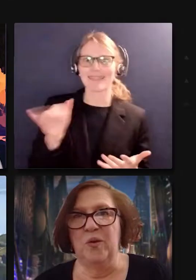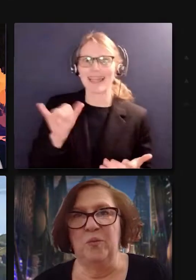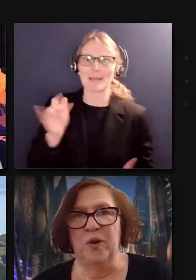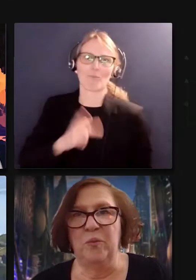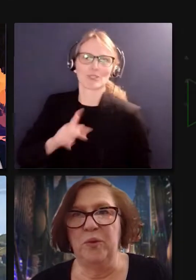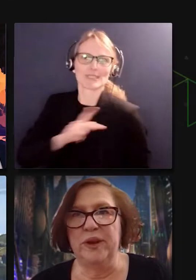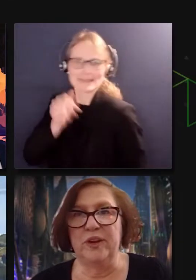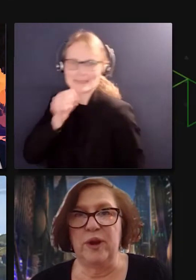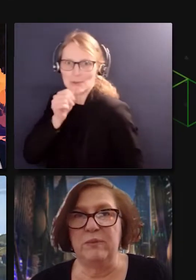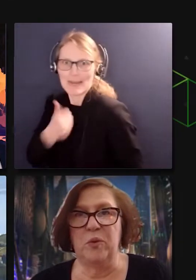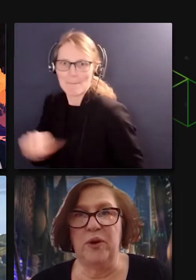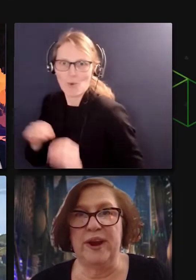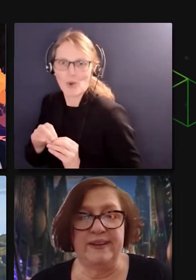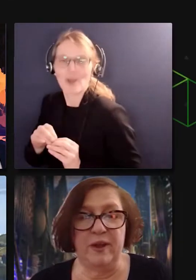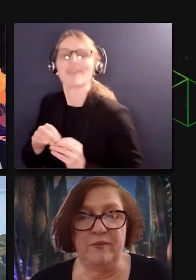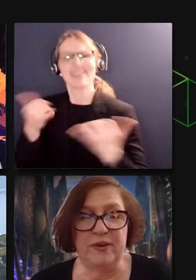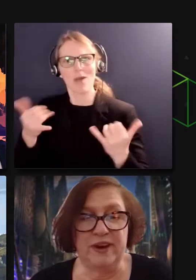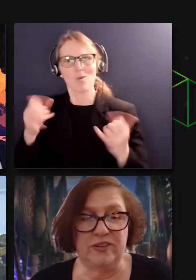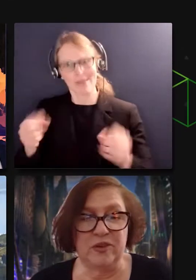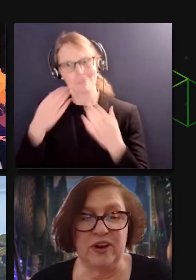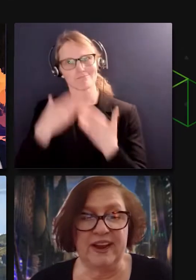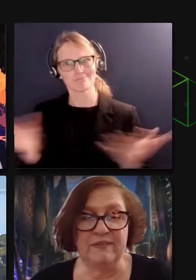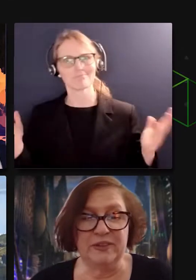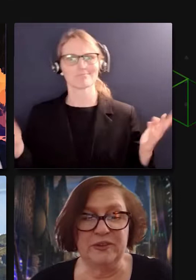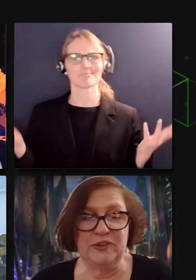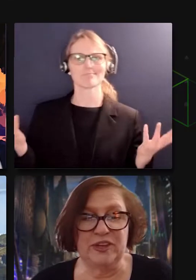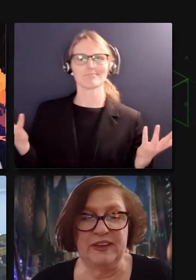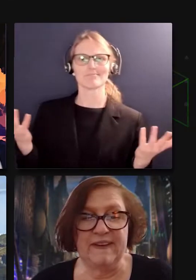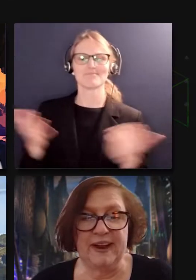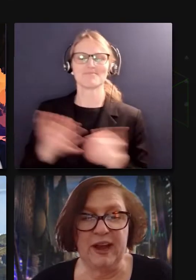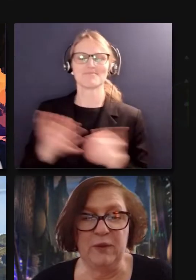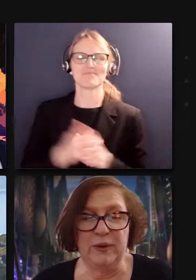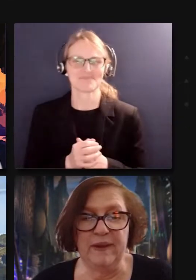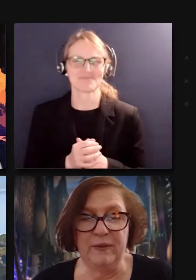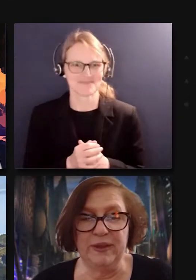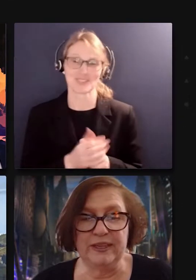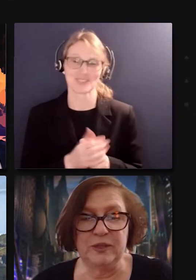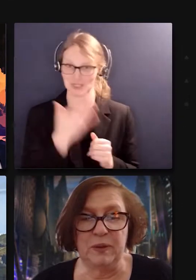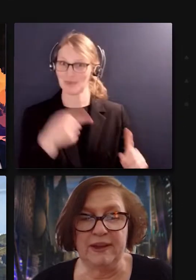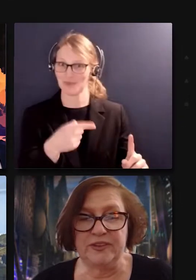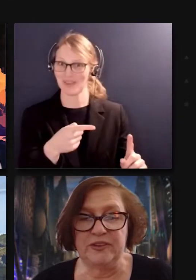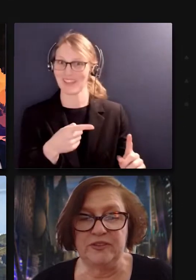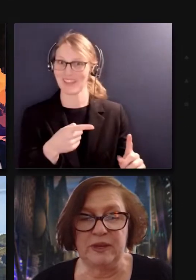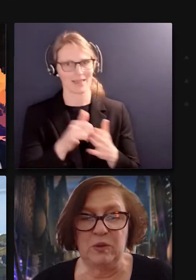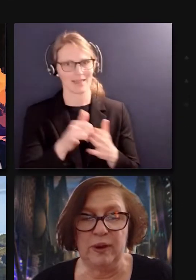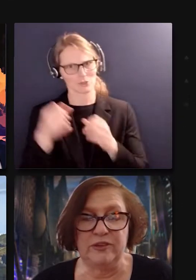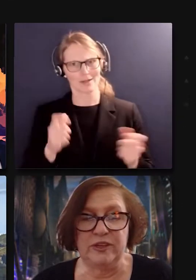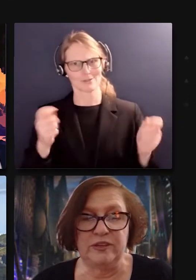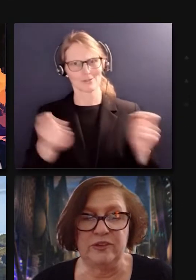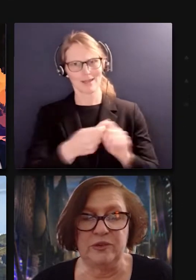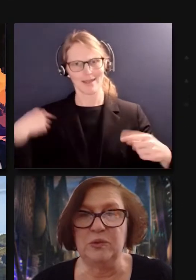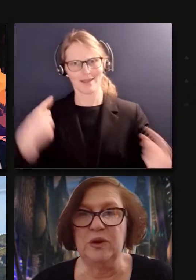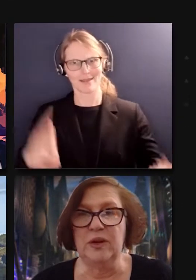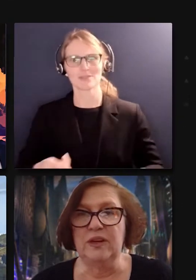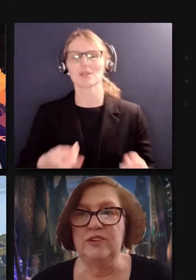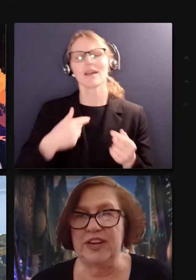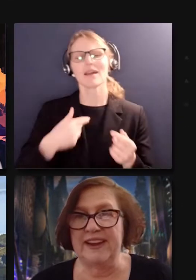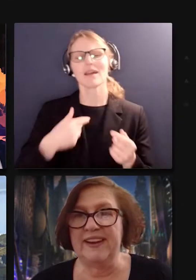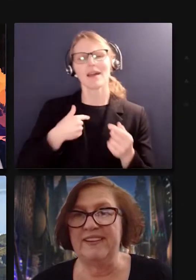What a great point and a very strong evolution. I would like to posit this same question to Shannon.